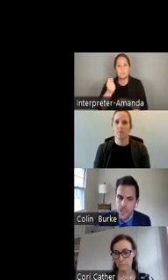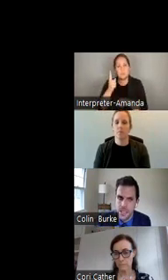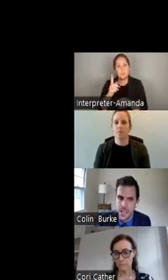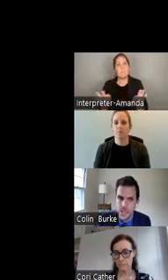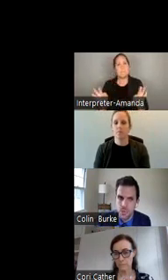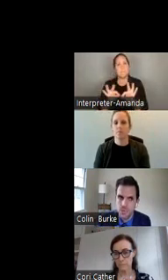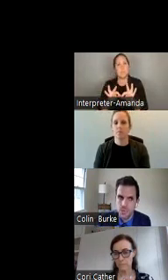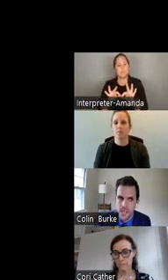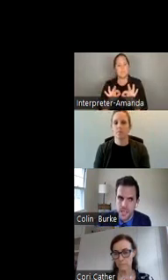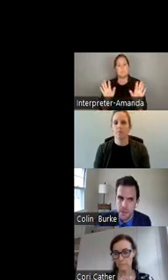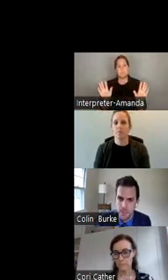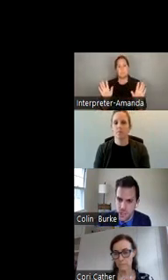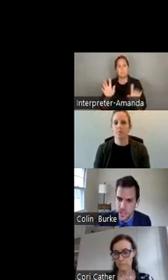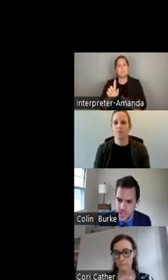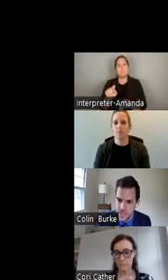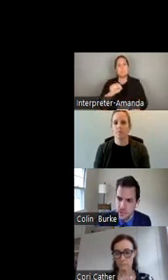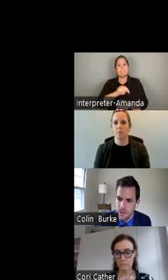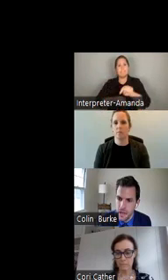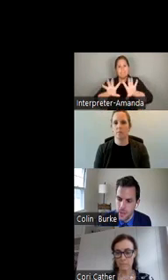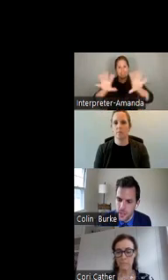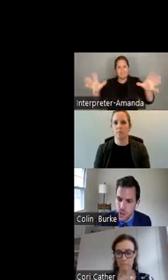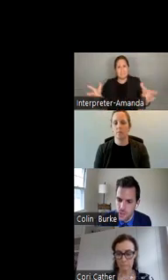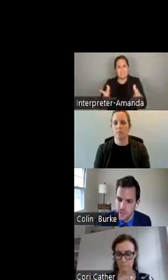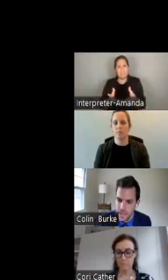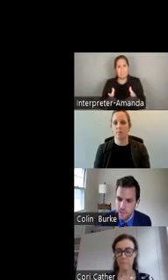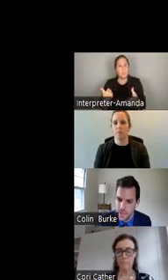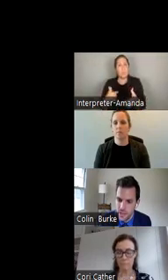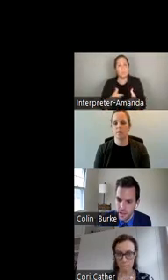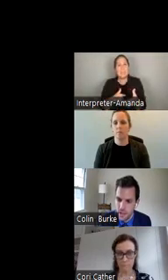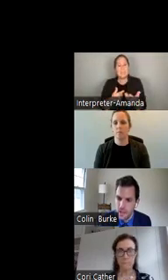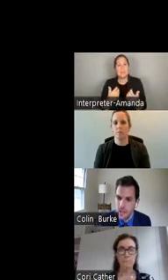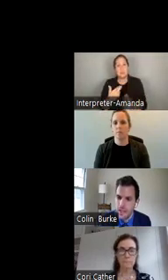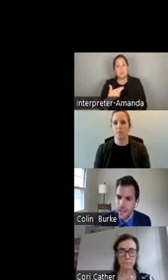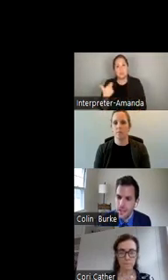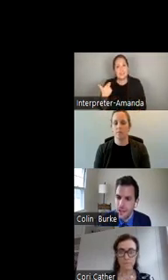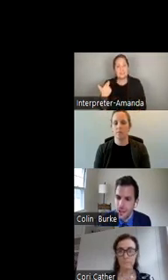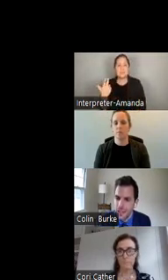good intentions we risk perpetuating stigma by putting so much of the emphasis on you know